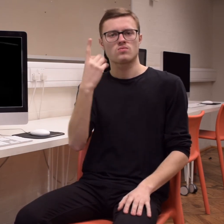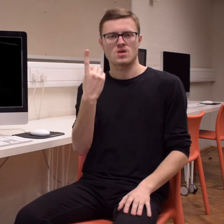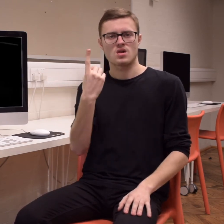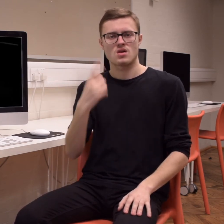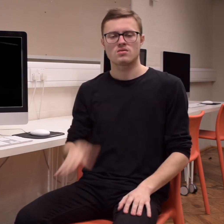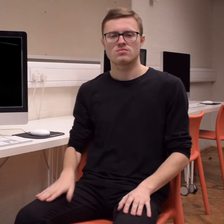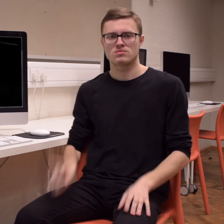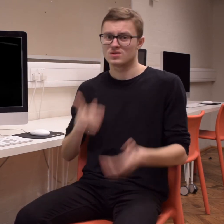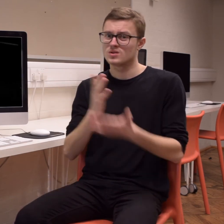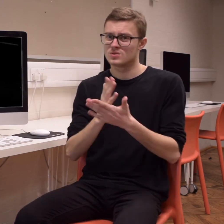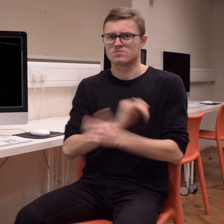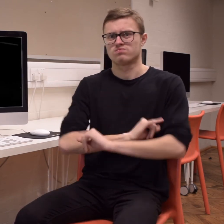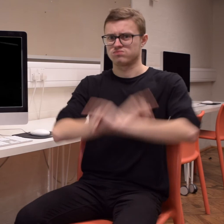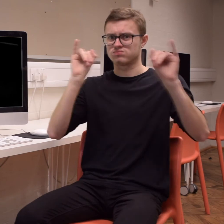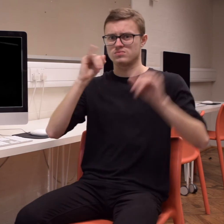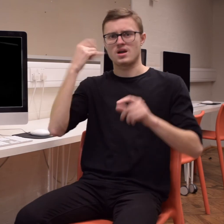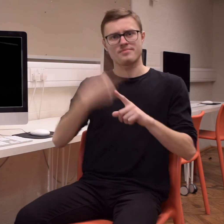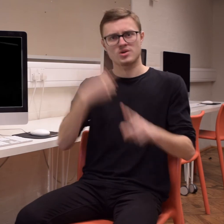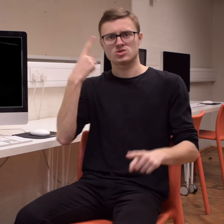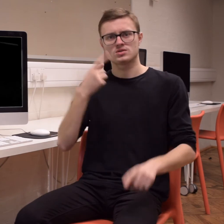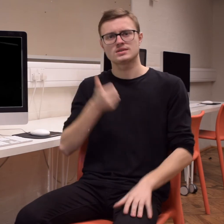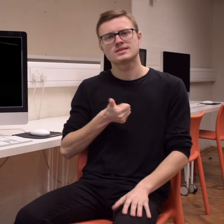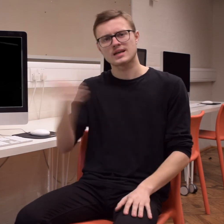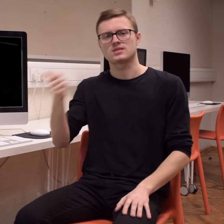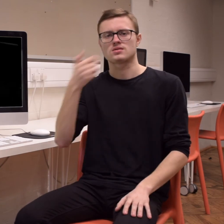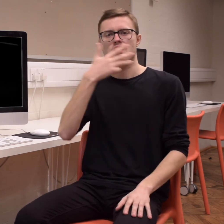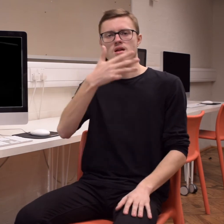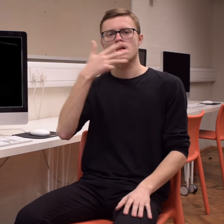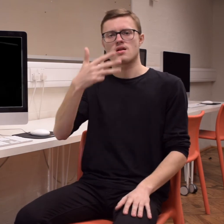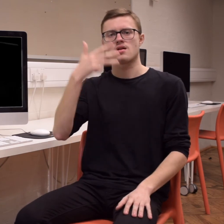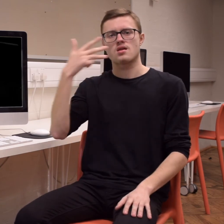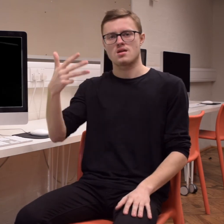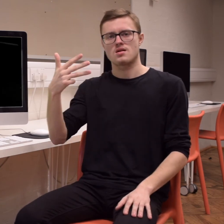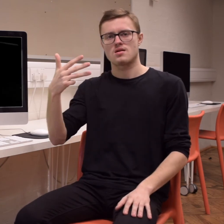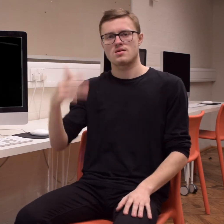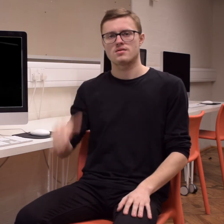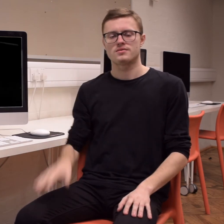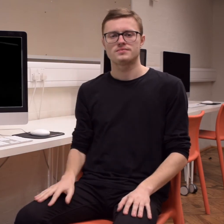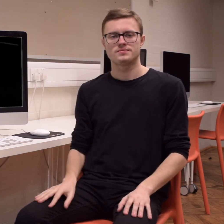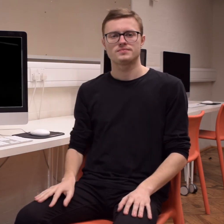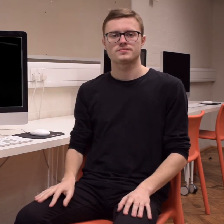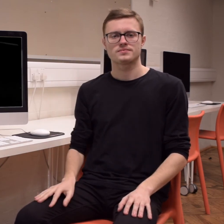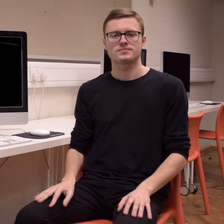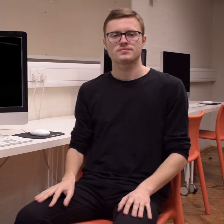If it’s an immediate emergency, phone 999